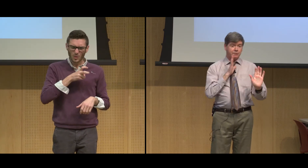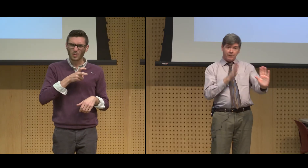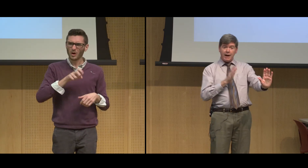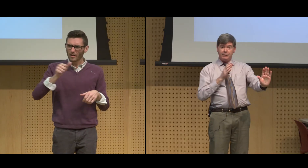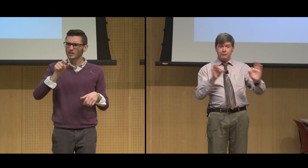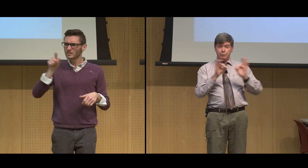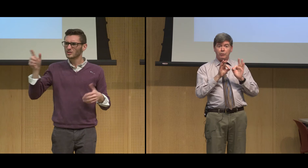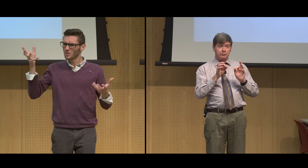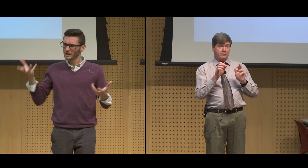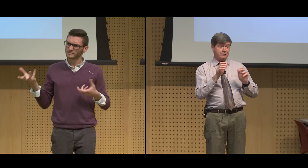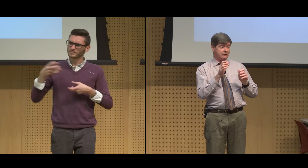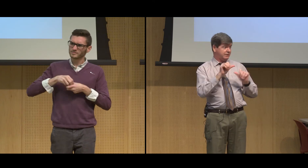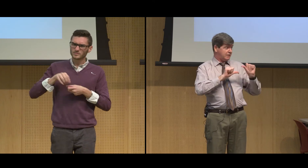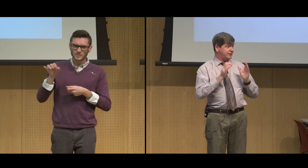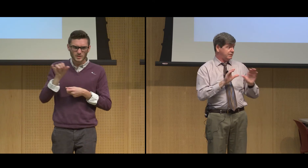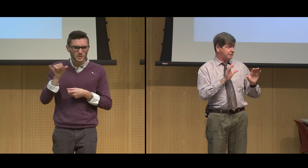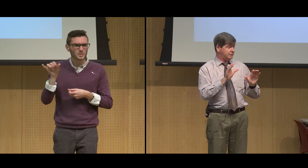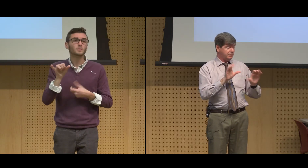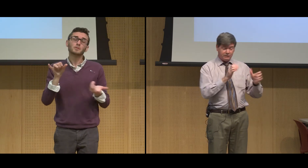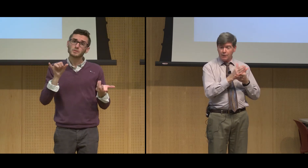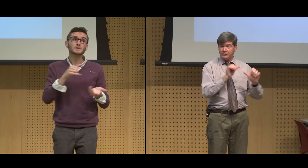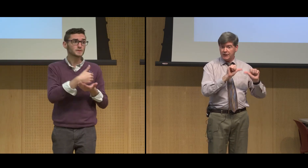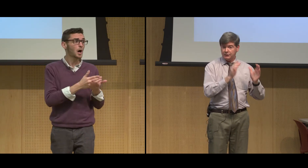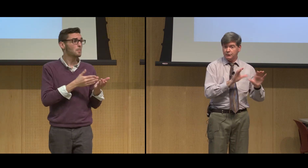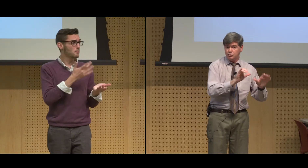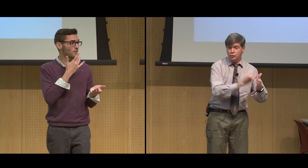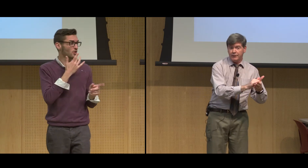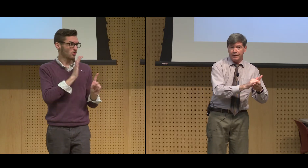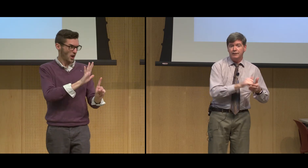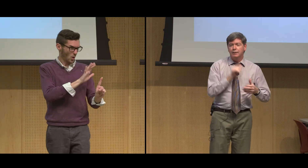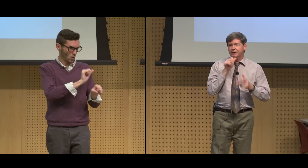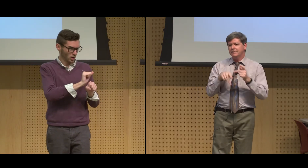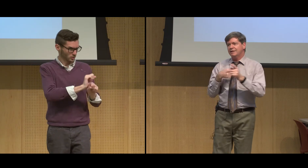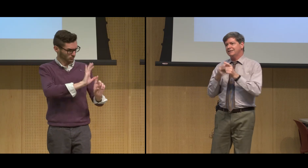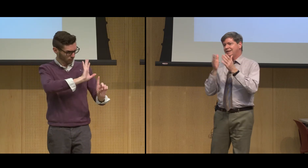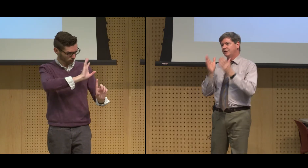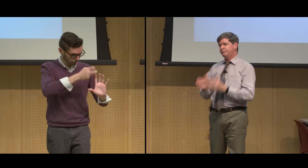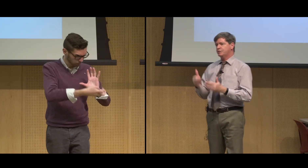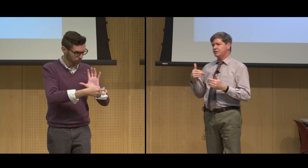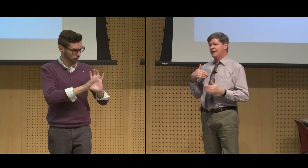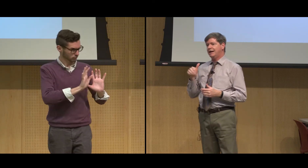It's important that scientists-- some scientists do that, but that's not the kind of person I am.